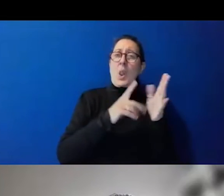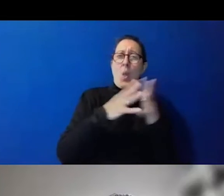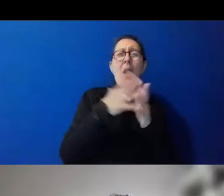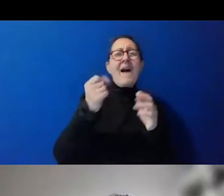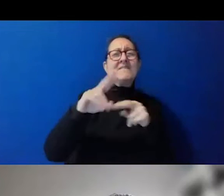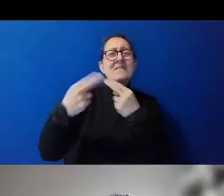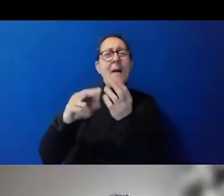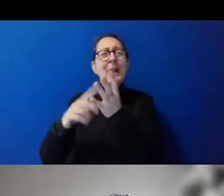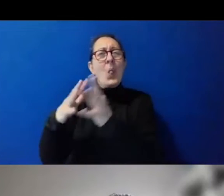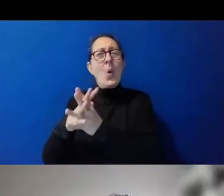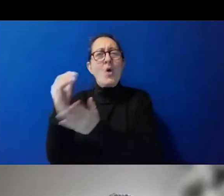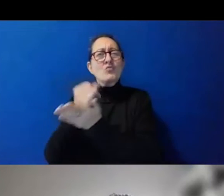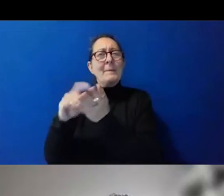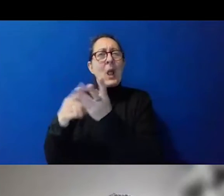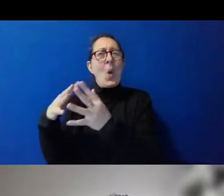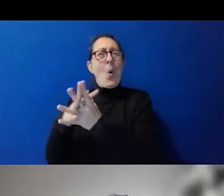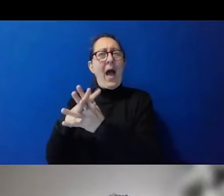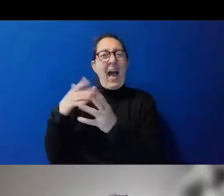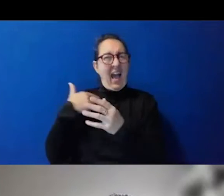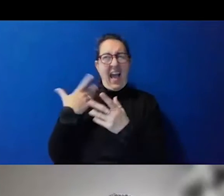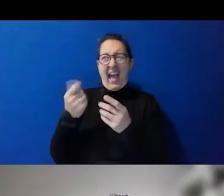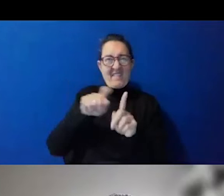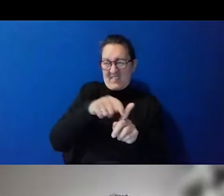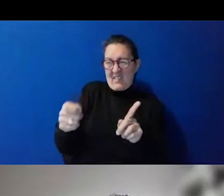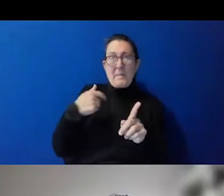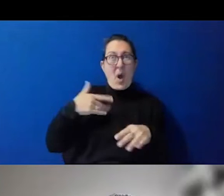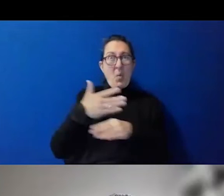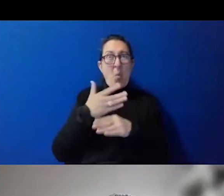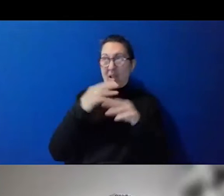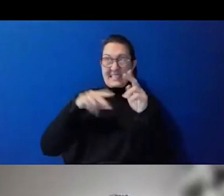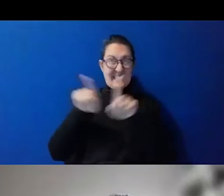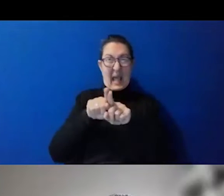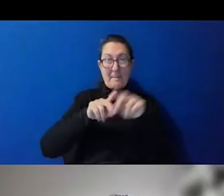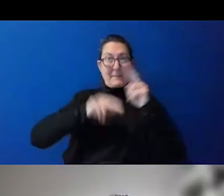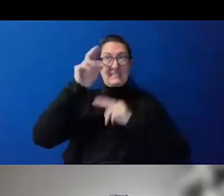from our colleagues saying oh hey we've got a you know an inmate here or or client a criminal